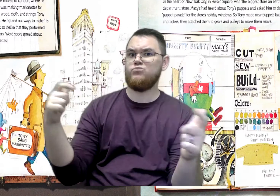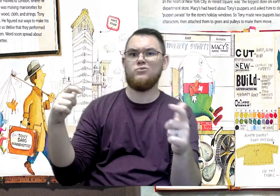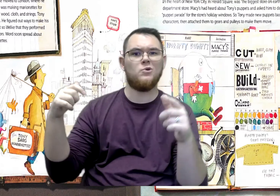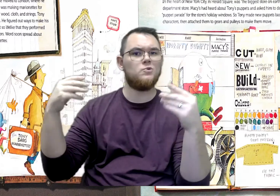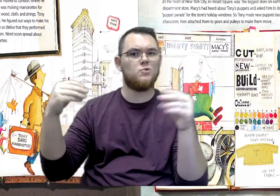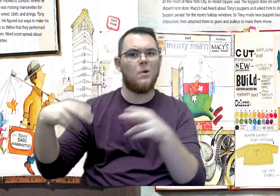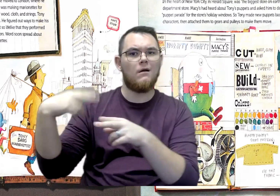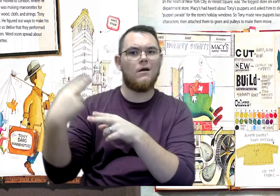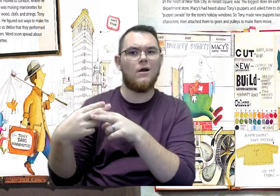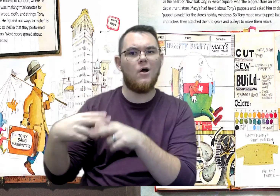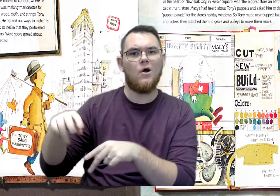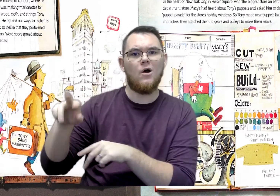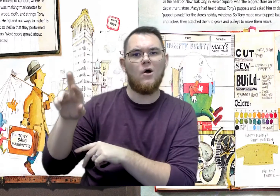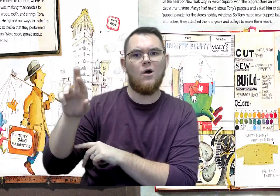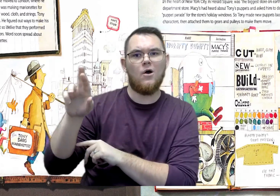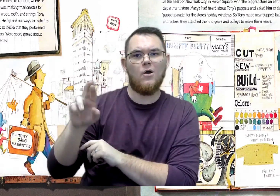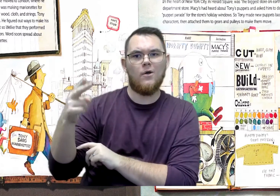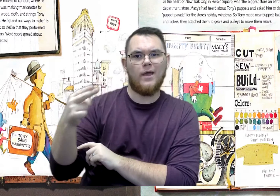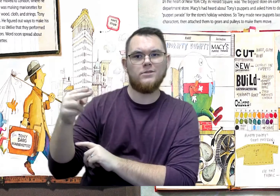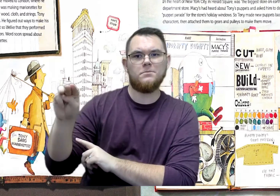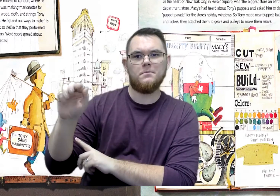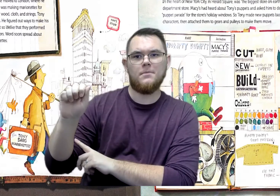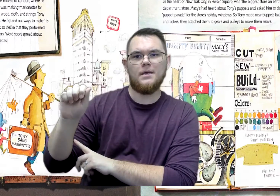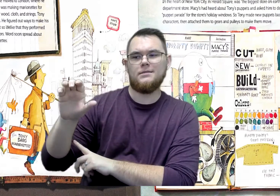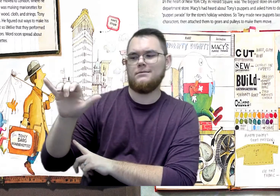Macy’s department store.